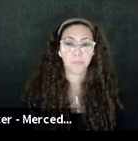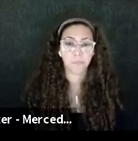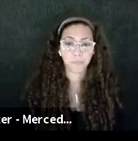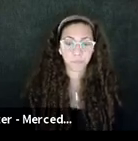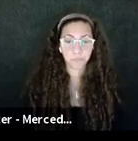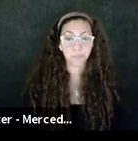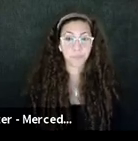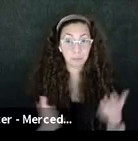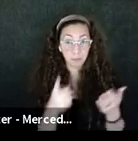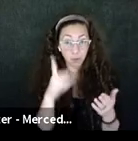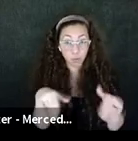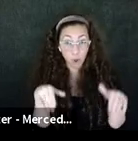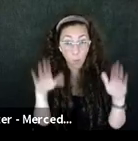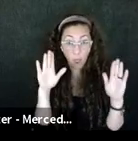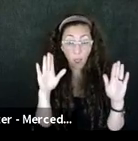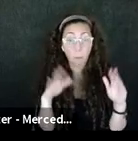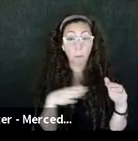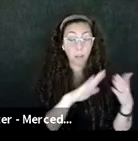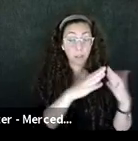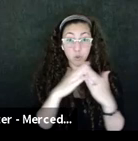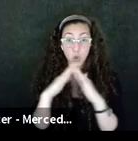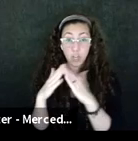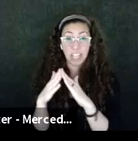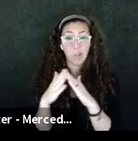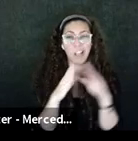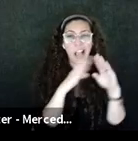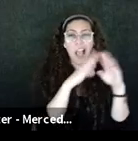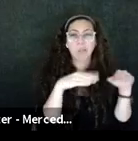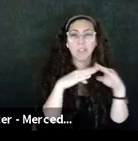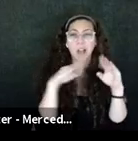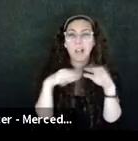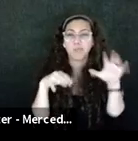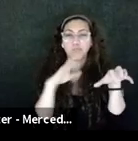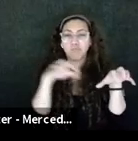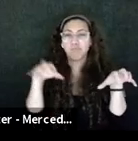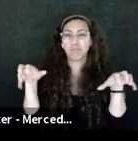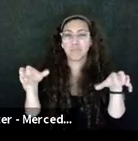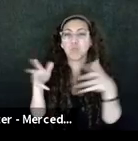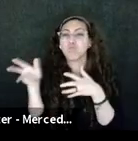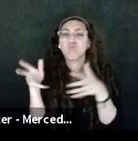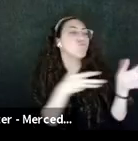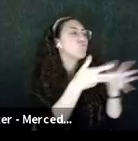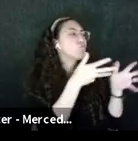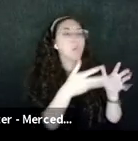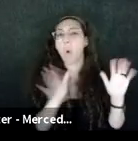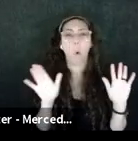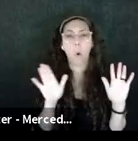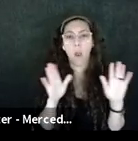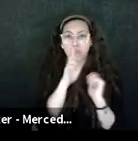Jason Williams: A community where neighbors did not talk to each other like we don't talk to our neighbors because it's dangerous or we don't talk to our neighbors because they're